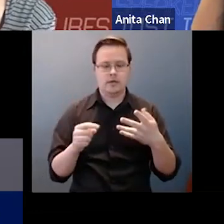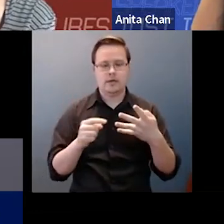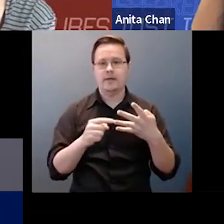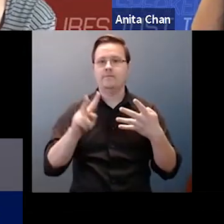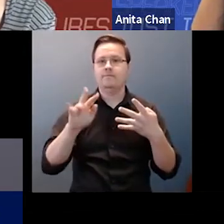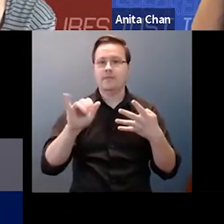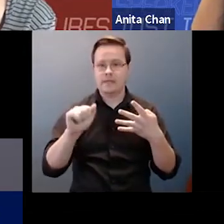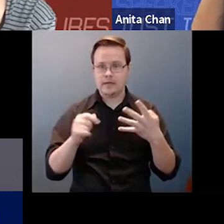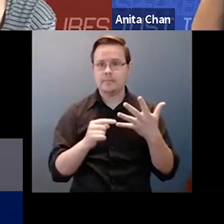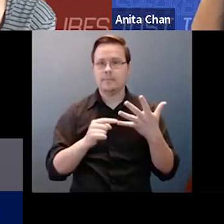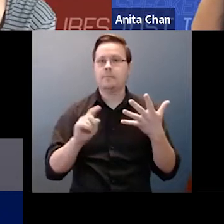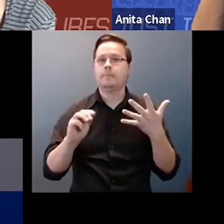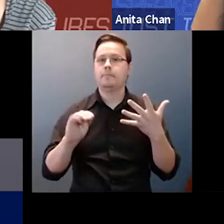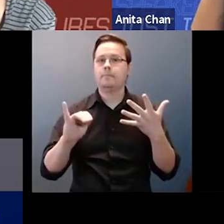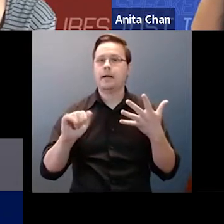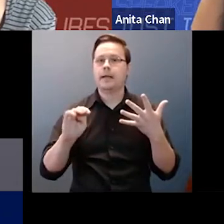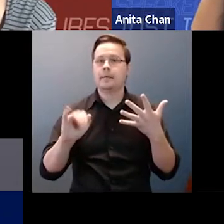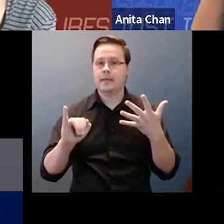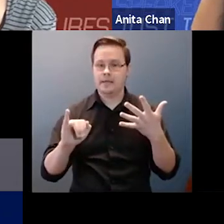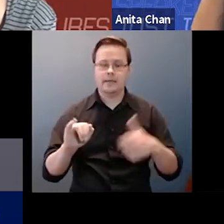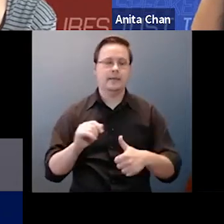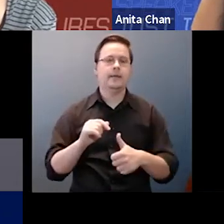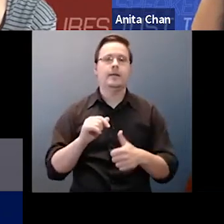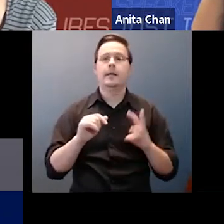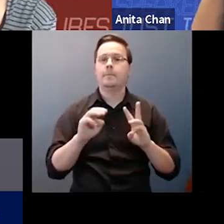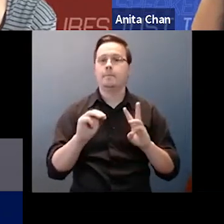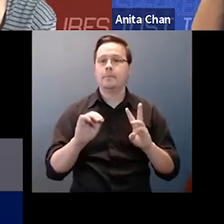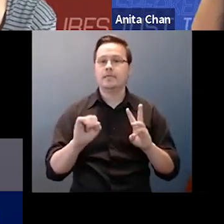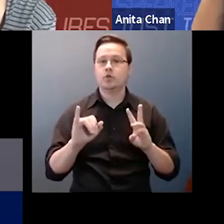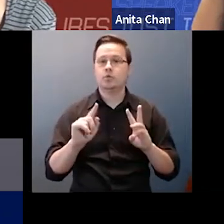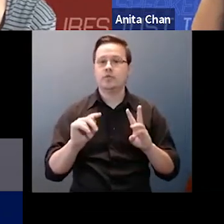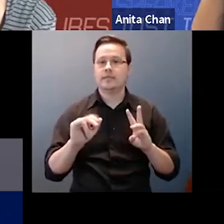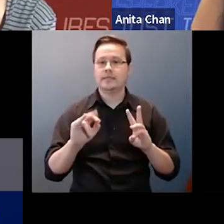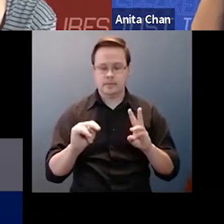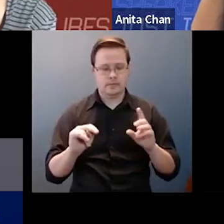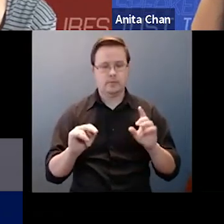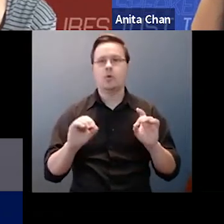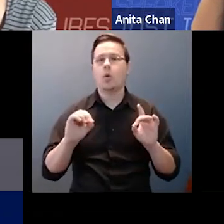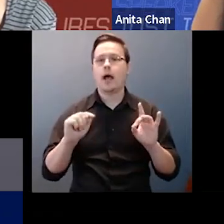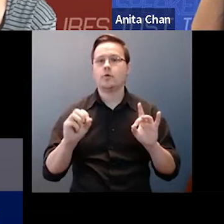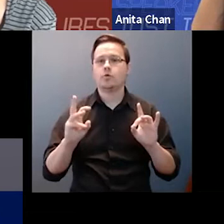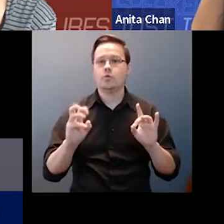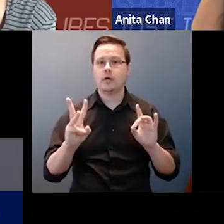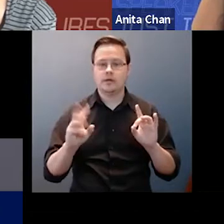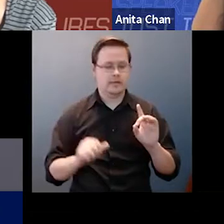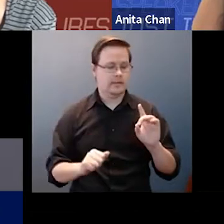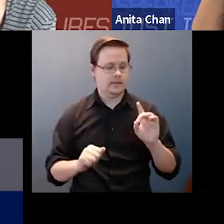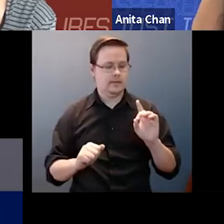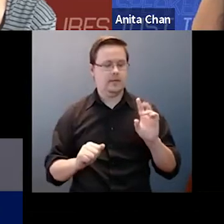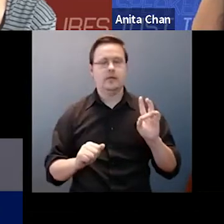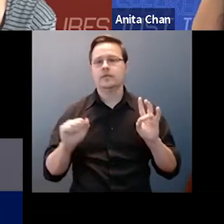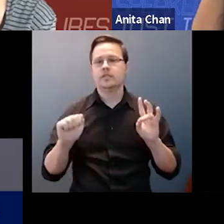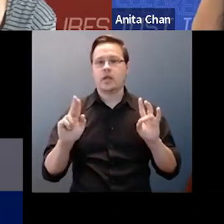Sauk, Mesquaki, Kickapoo,